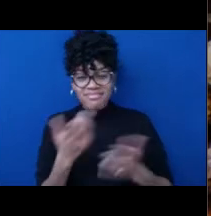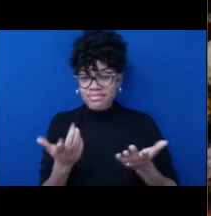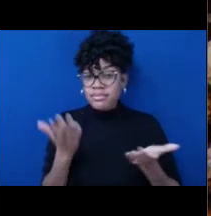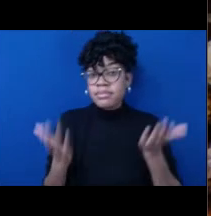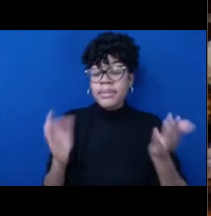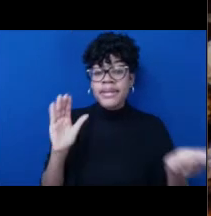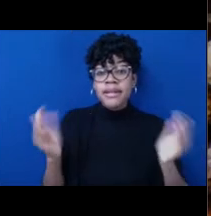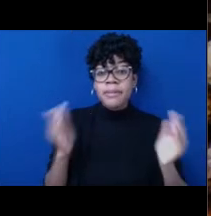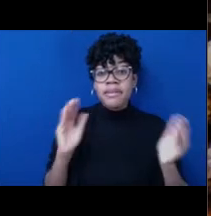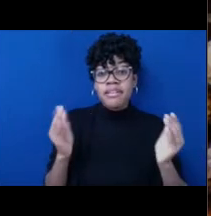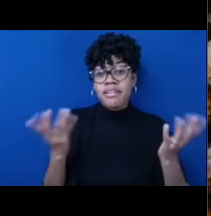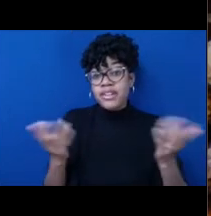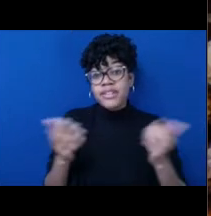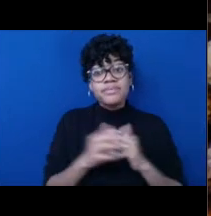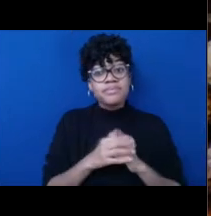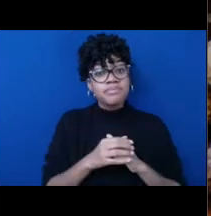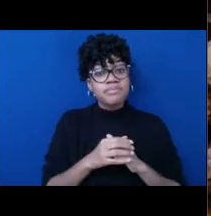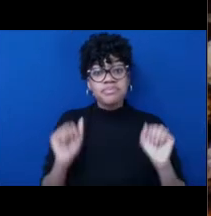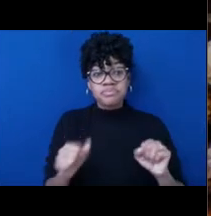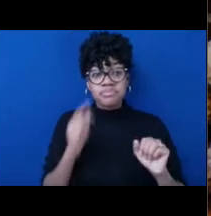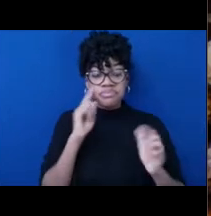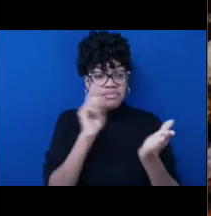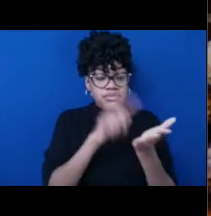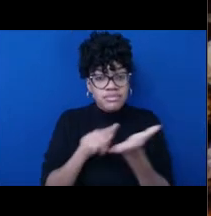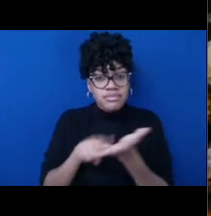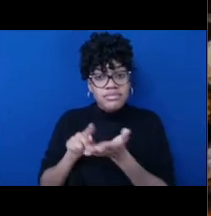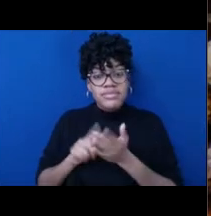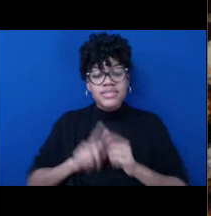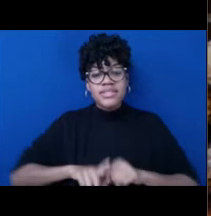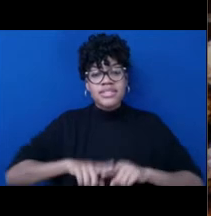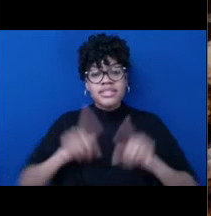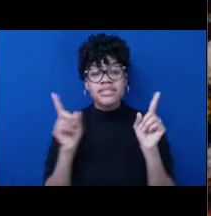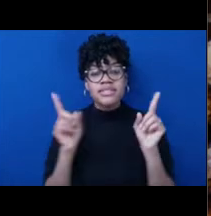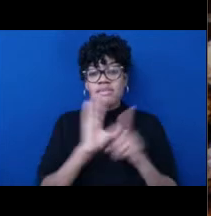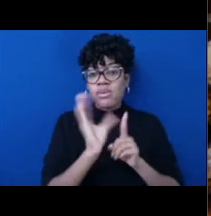You could do a comparison and look at different cultures